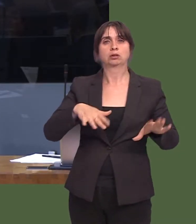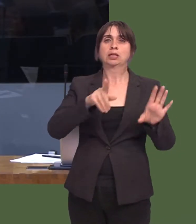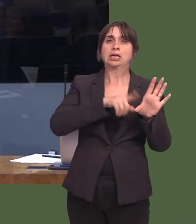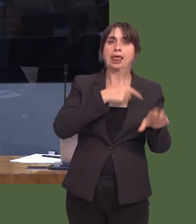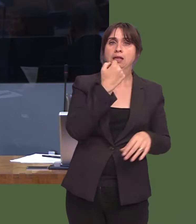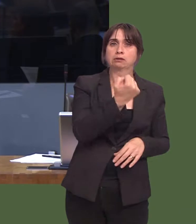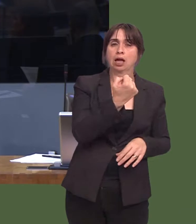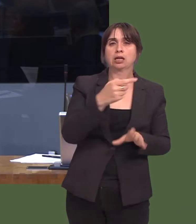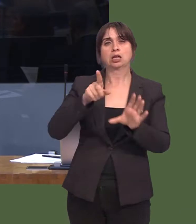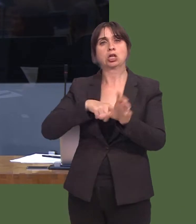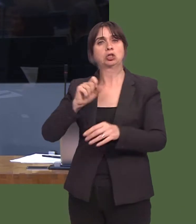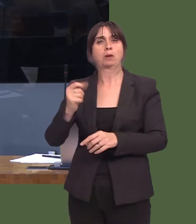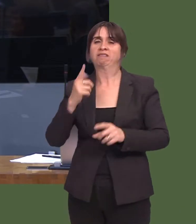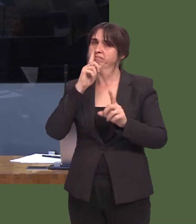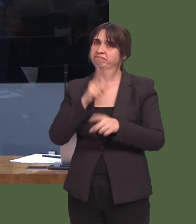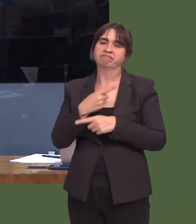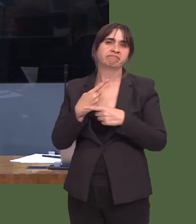be going on work experience placements this year.